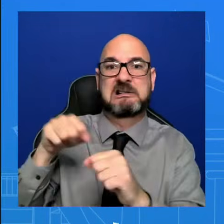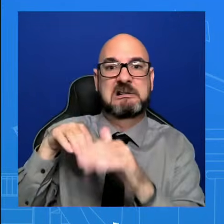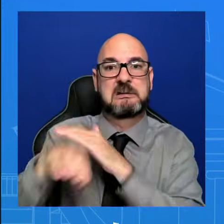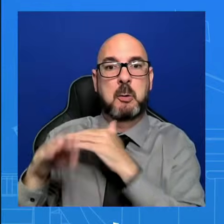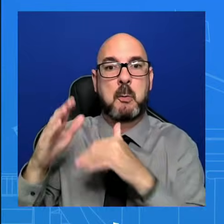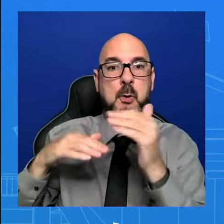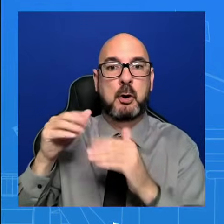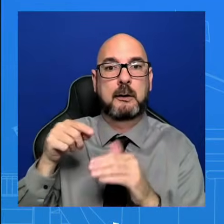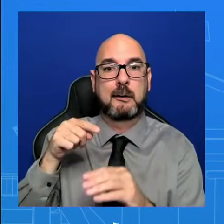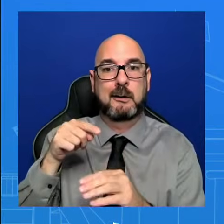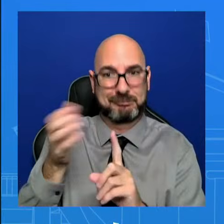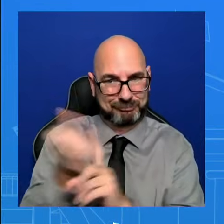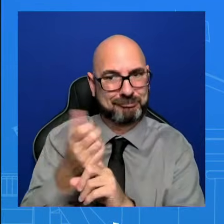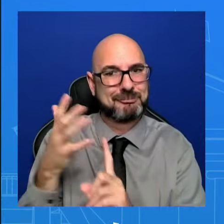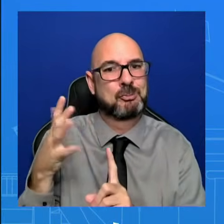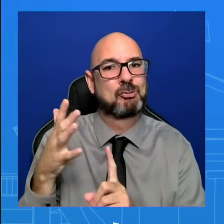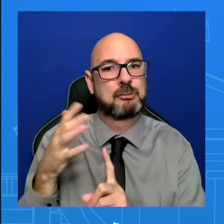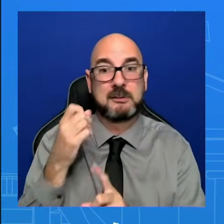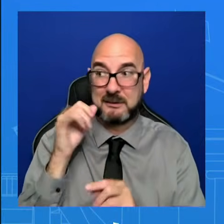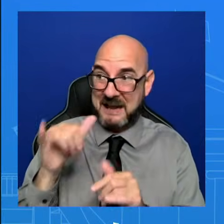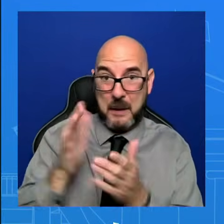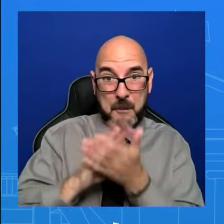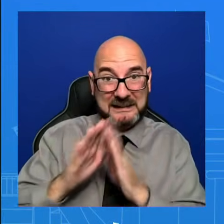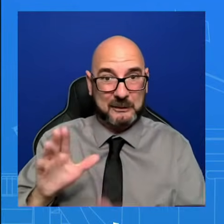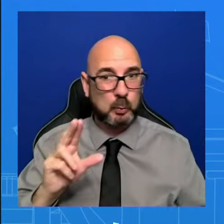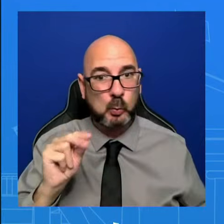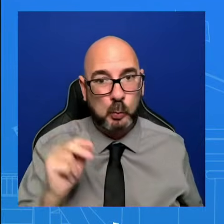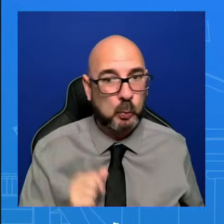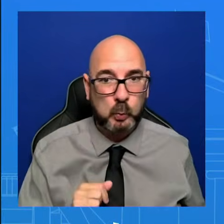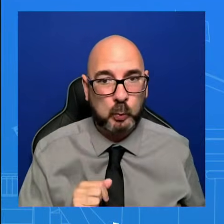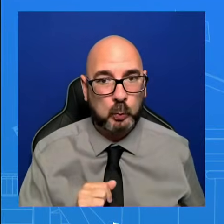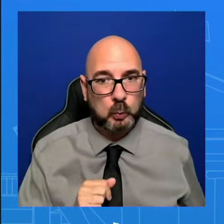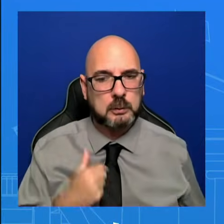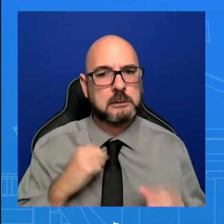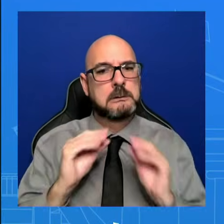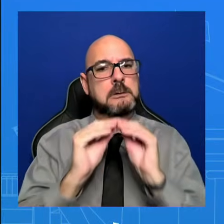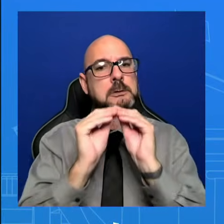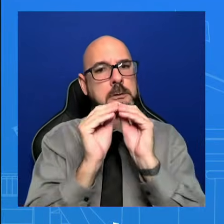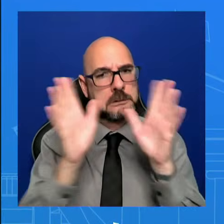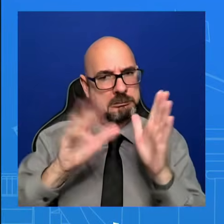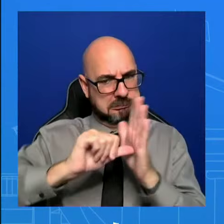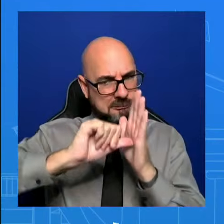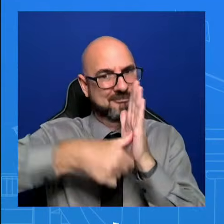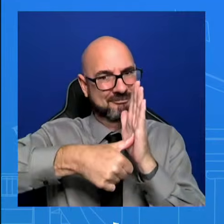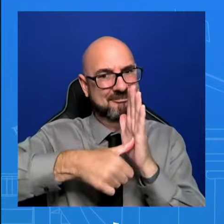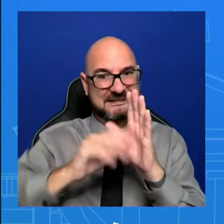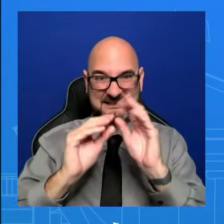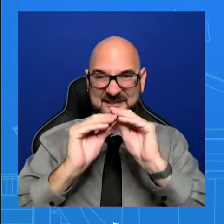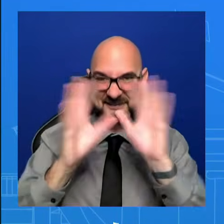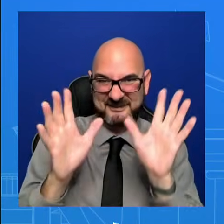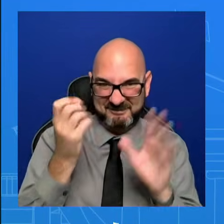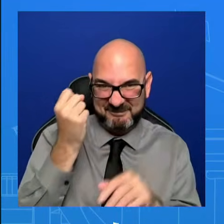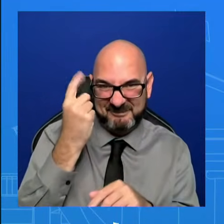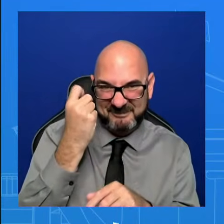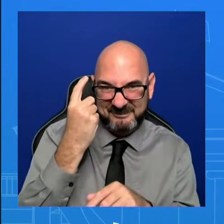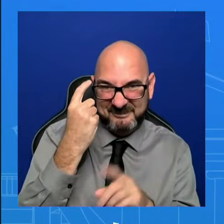And we've been very clear. We've been very clear -- taking more than a hundred new actions to deal with antisemitism in this administration,